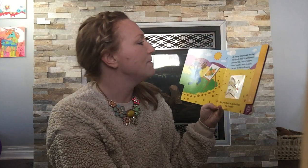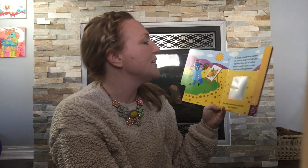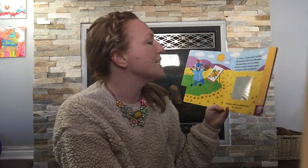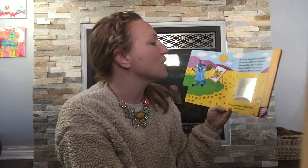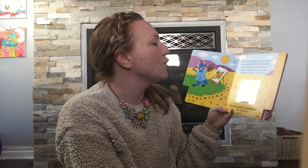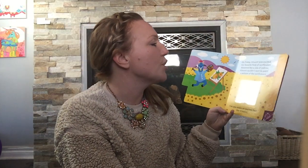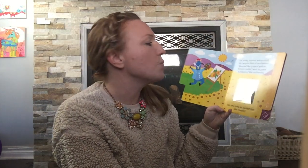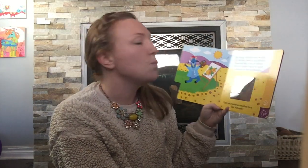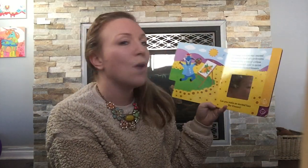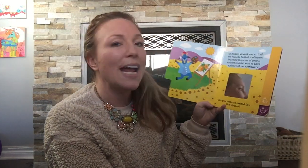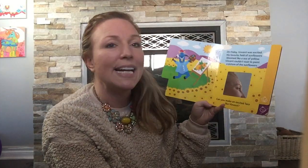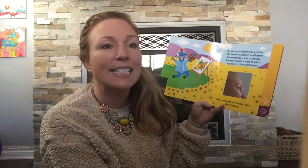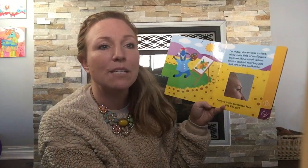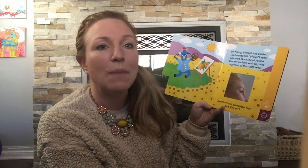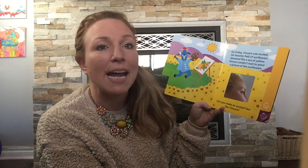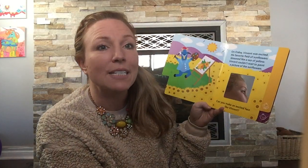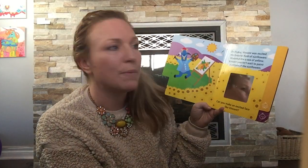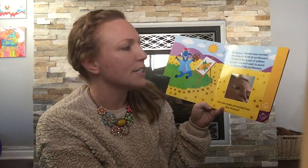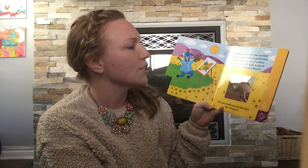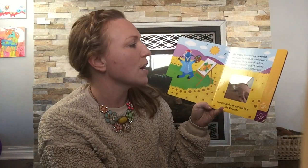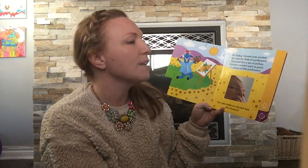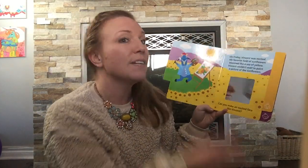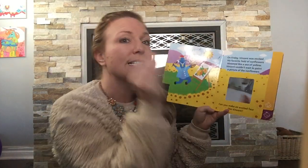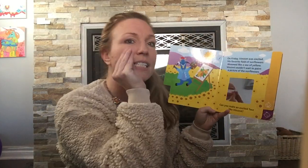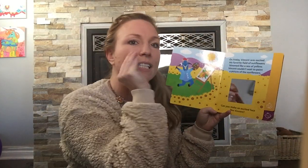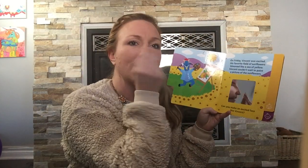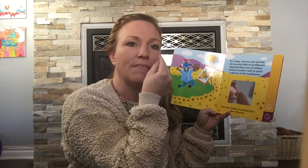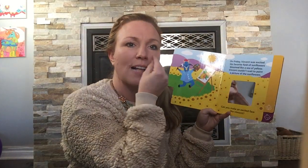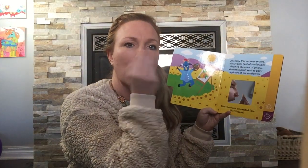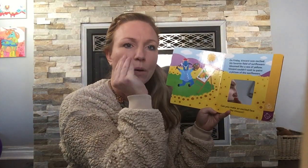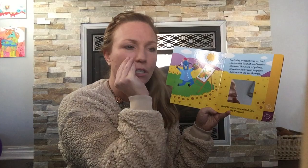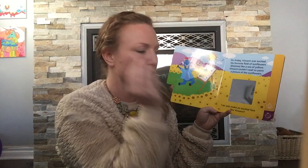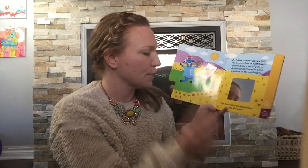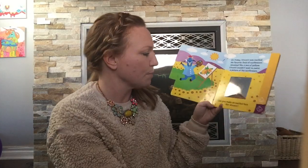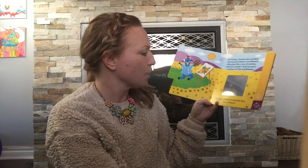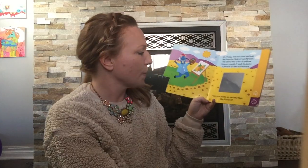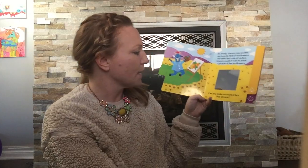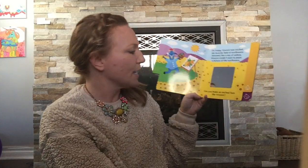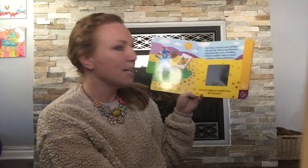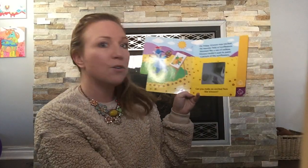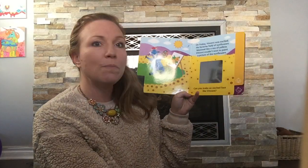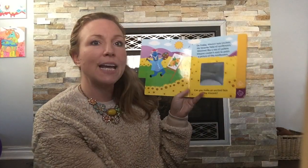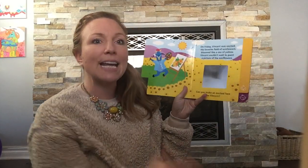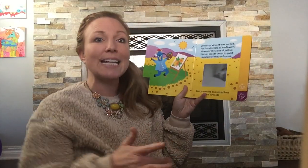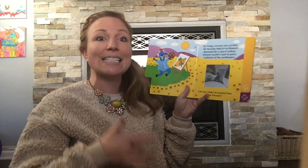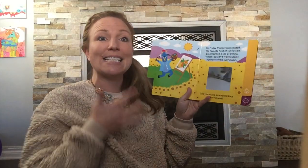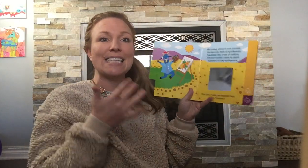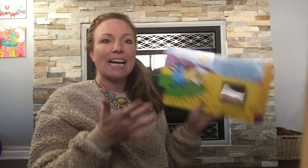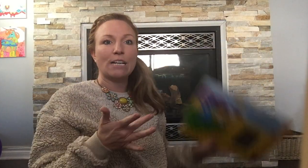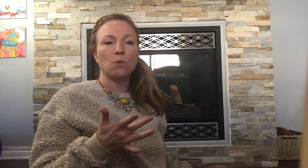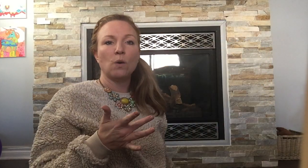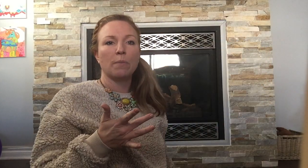Vincent couldn't wait to paint a picture of sunFLOWERS. Can you make an EXCITED- oh, let